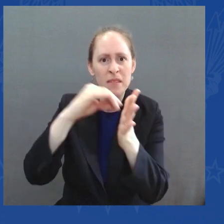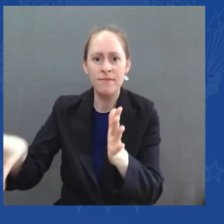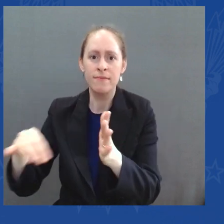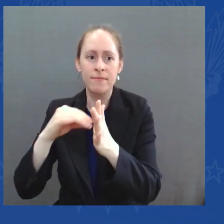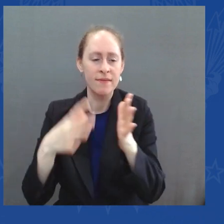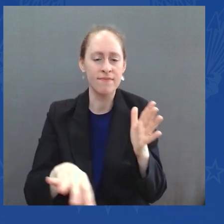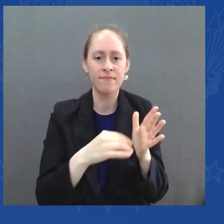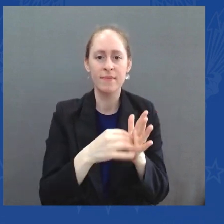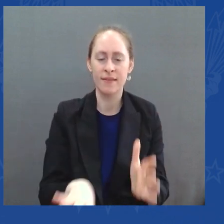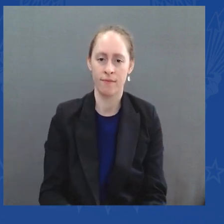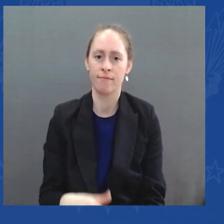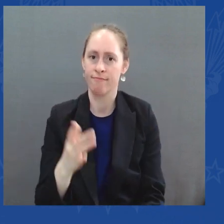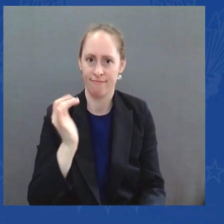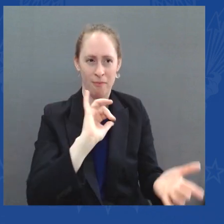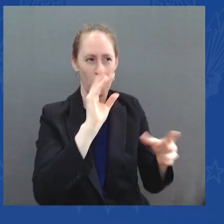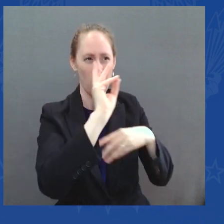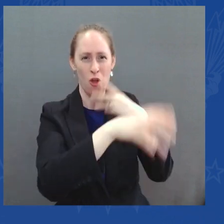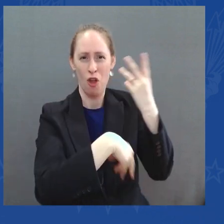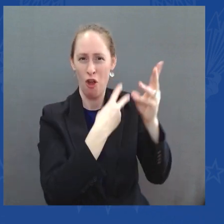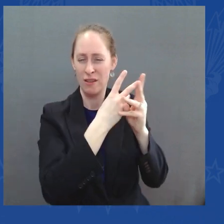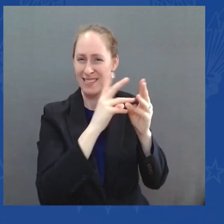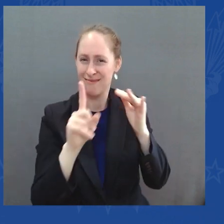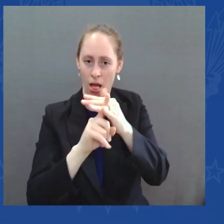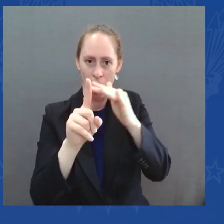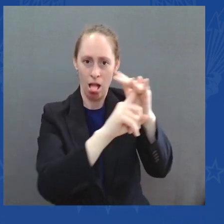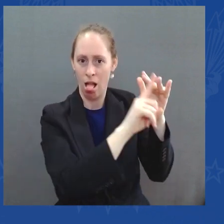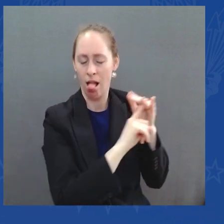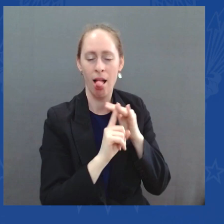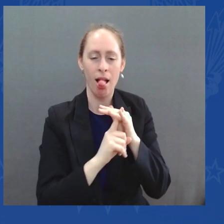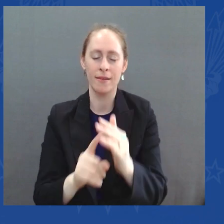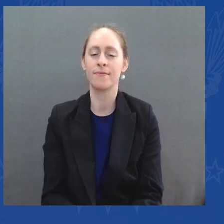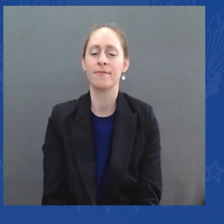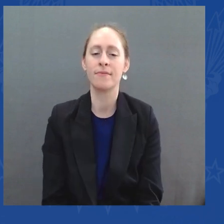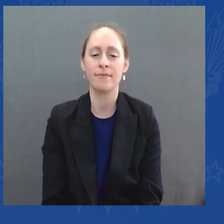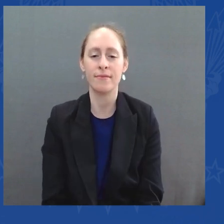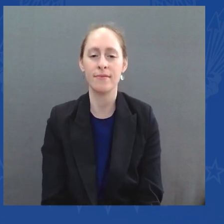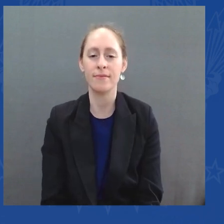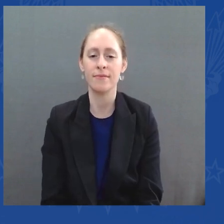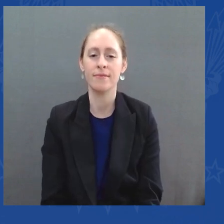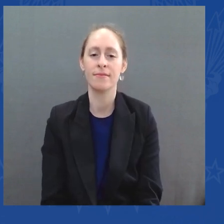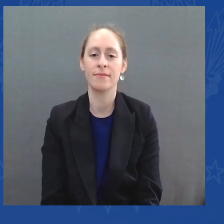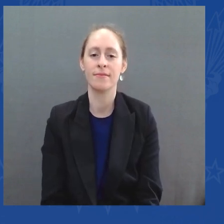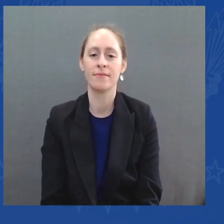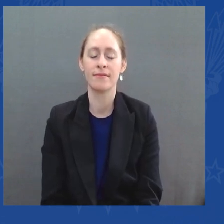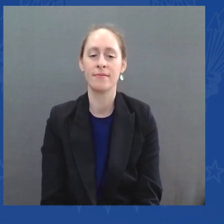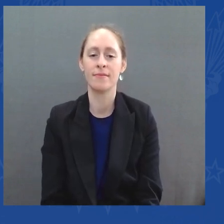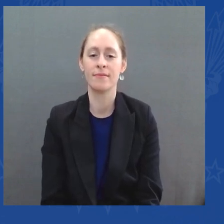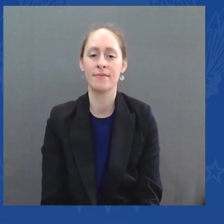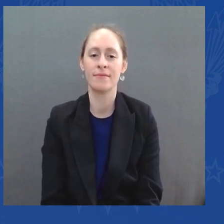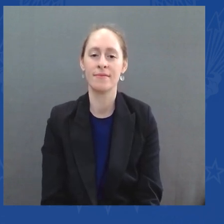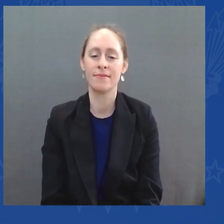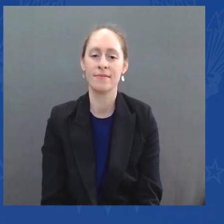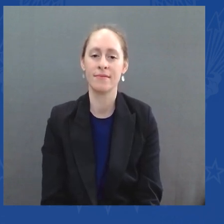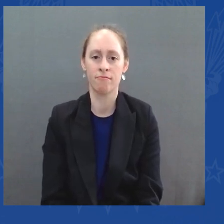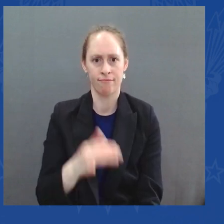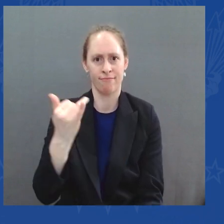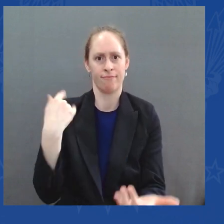So, we knew we needed every tool at our disposal to address the problem. And the best way to do it was to invest in people